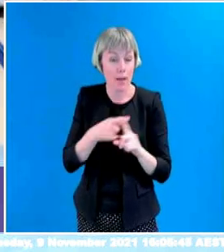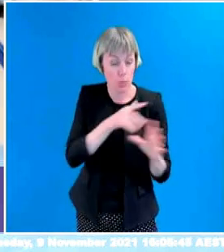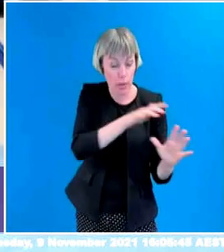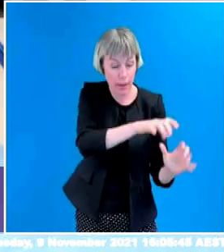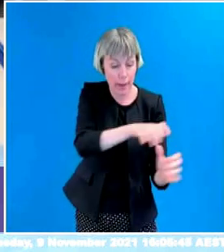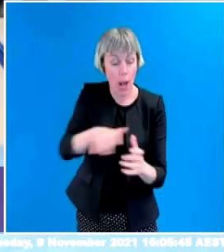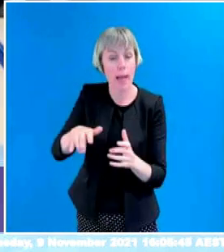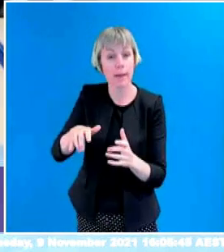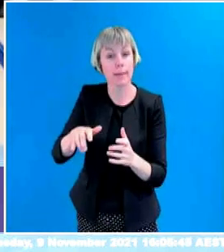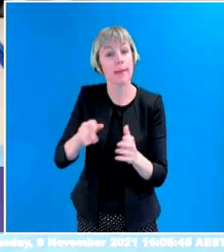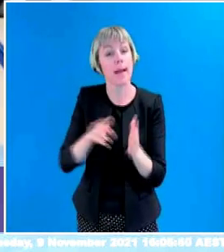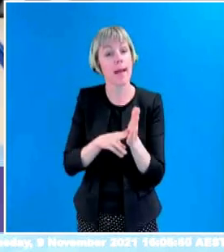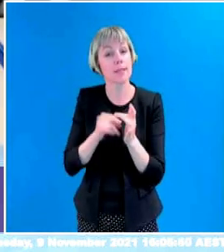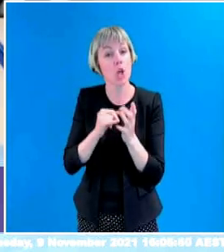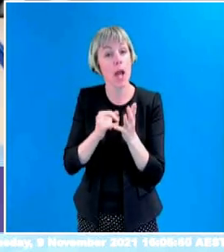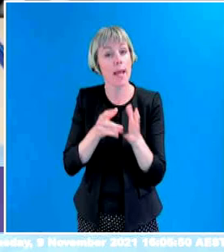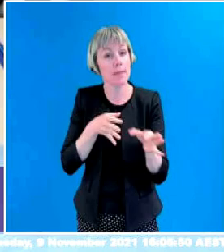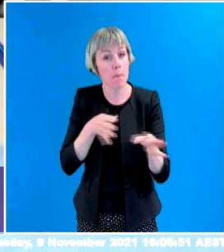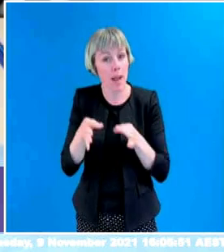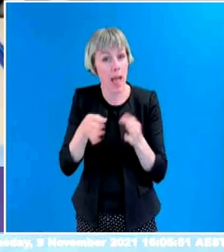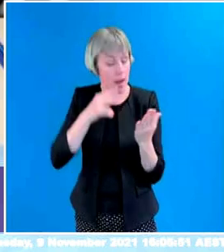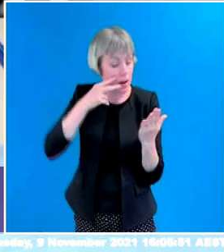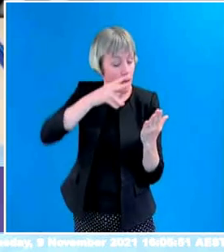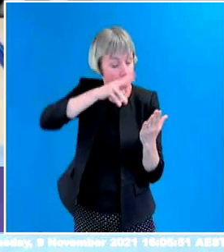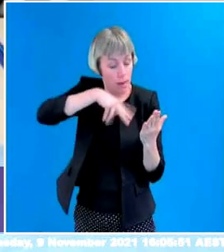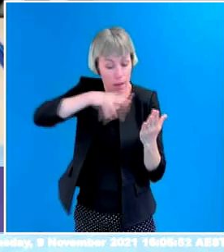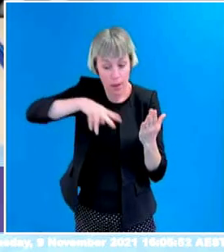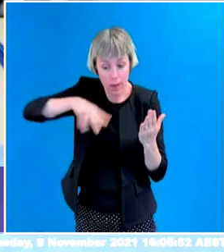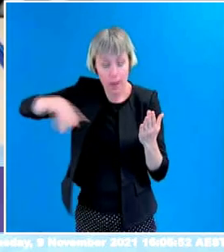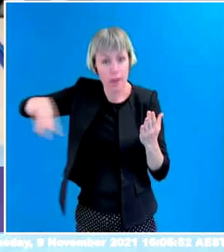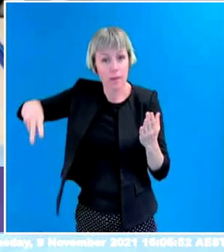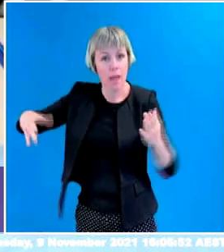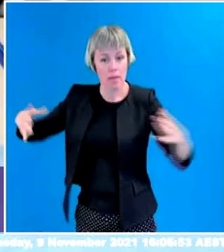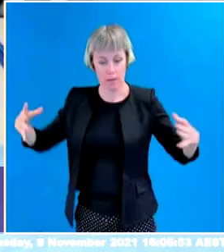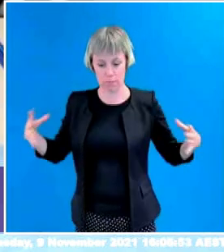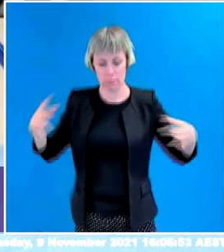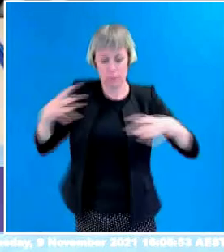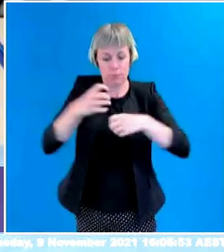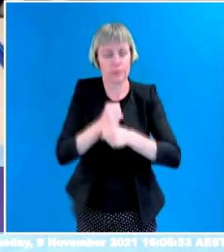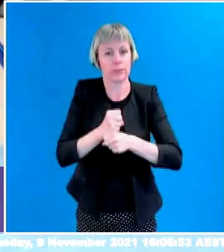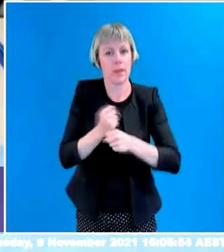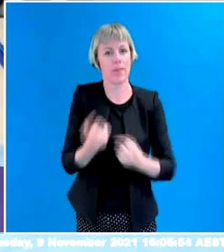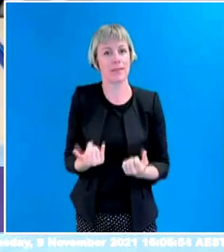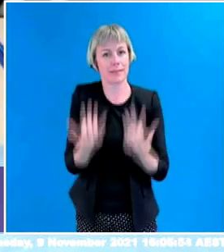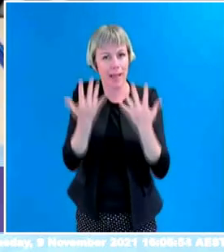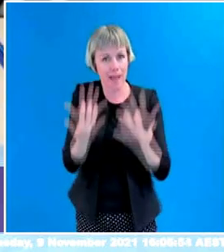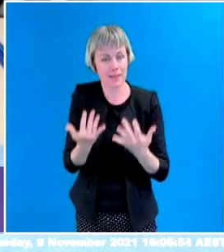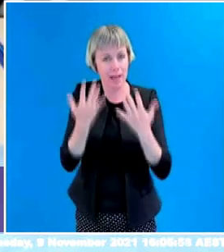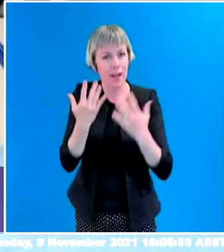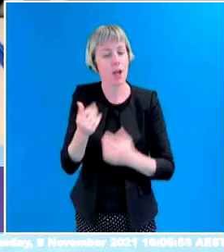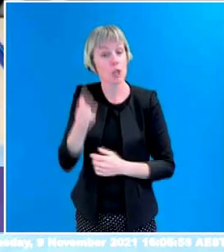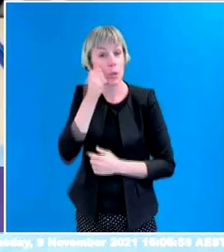achieving, so that in an aggregate picture you can get a sense of the level of achievement.